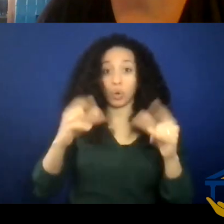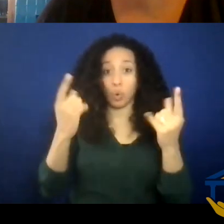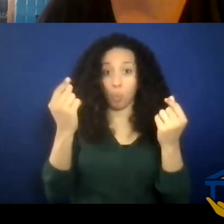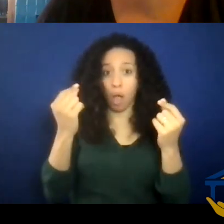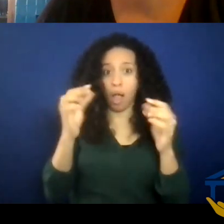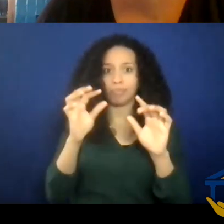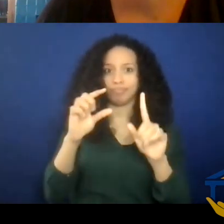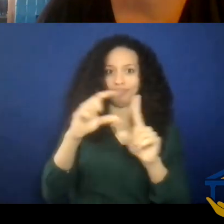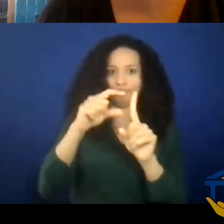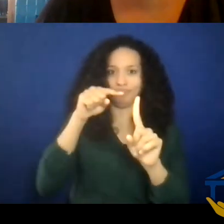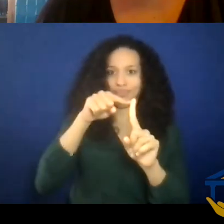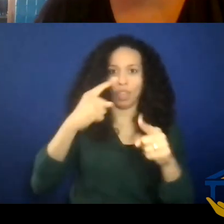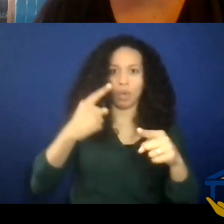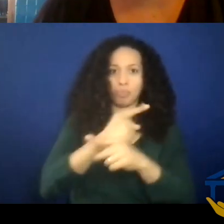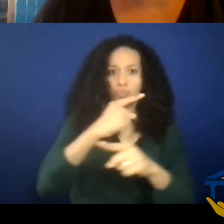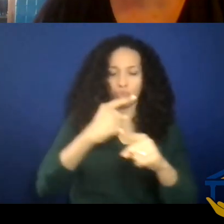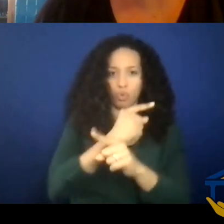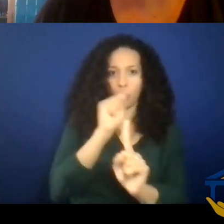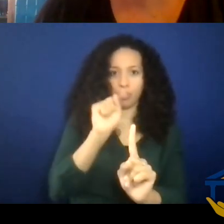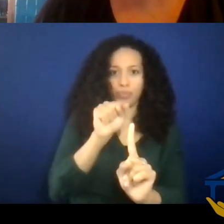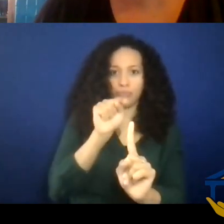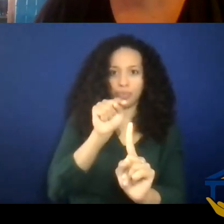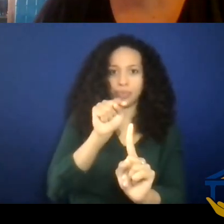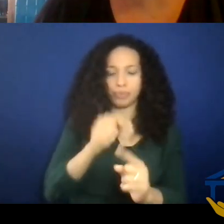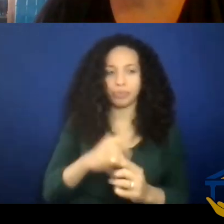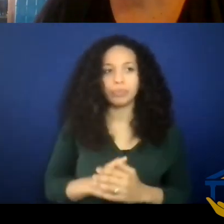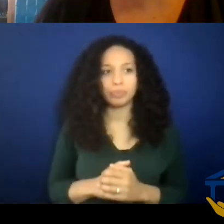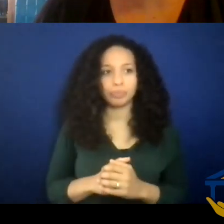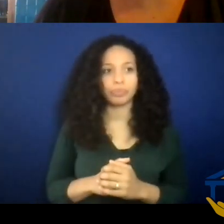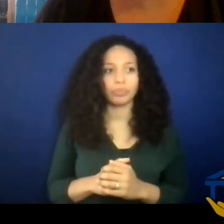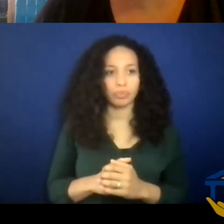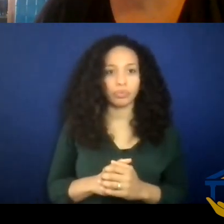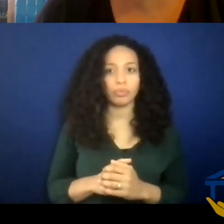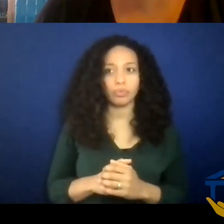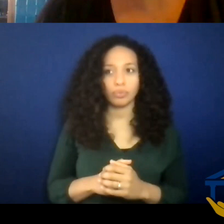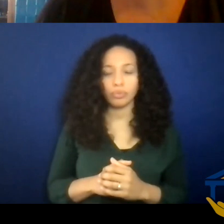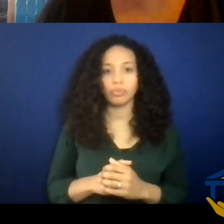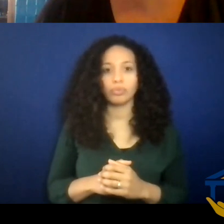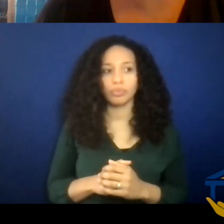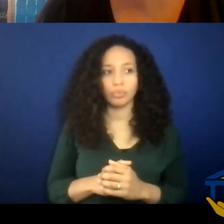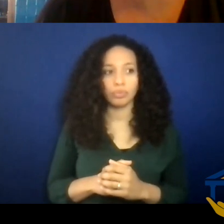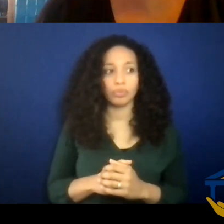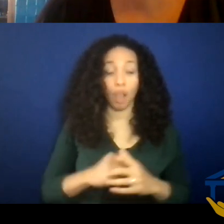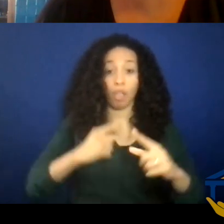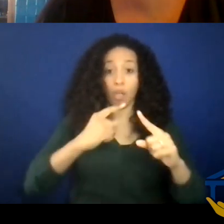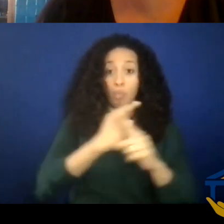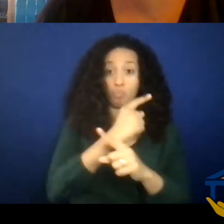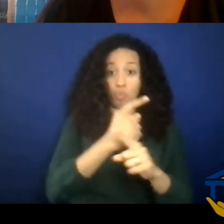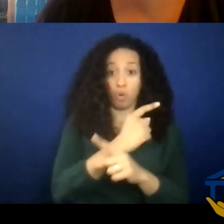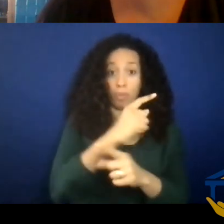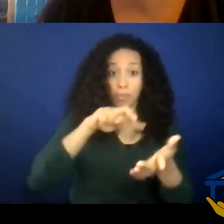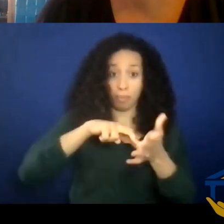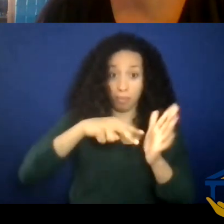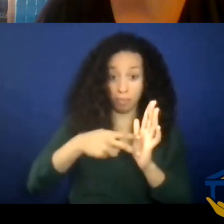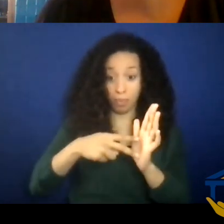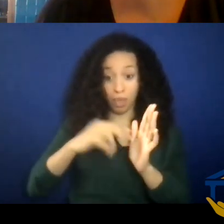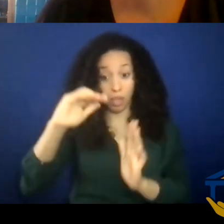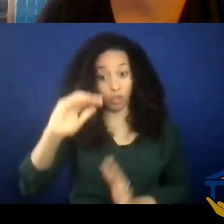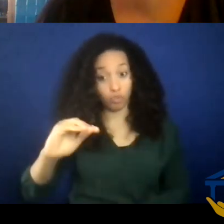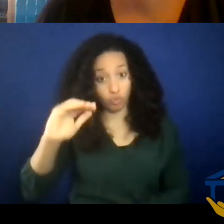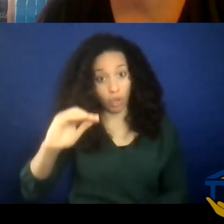Appropriateness doesn't necessarily mean that your child is entitled to the very best education